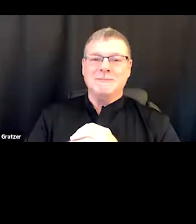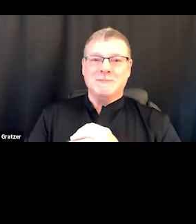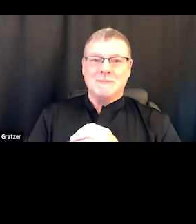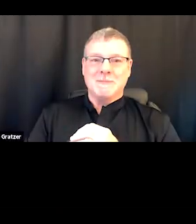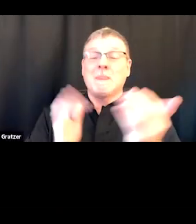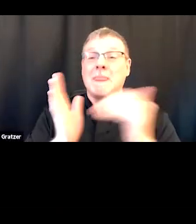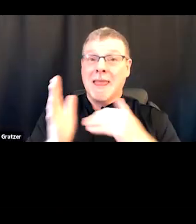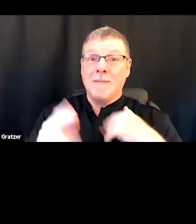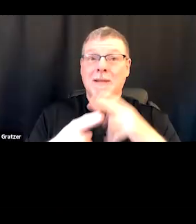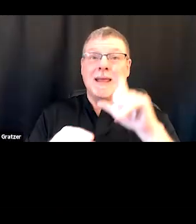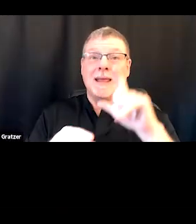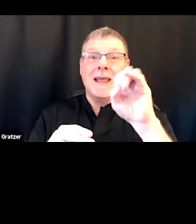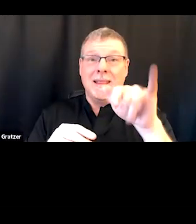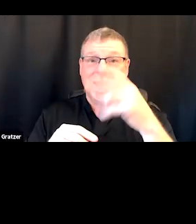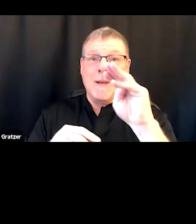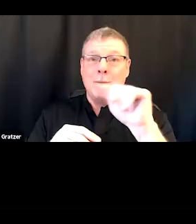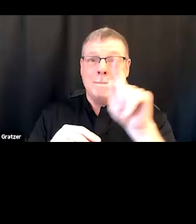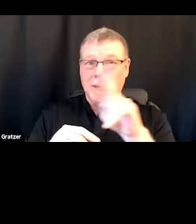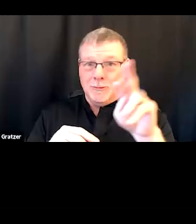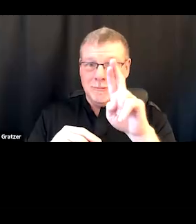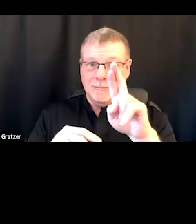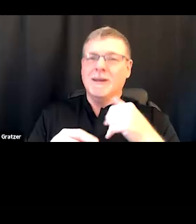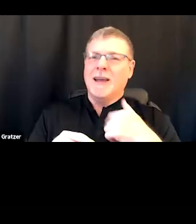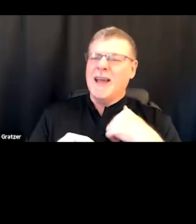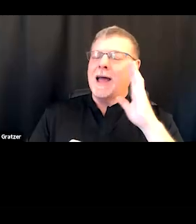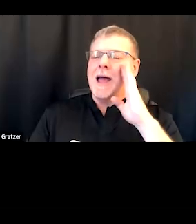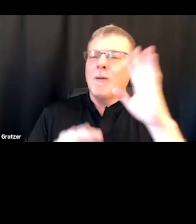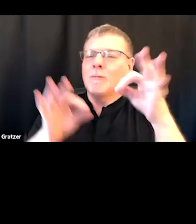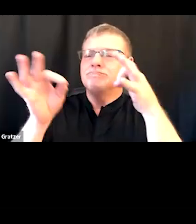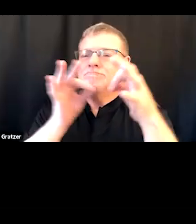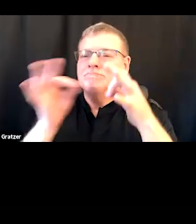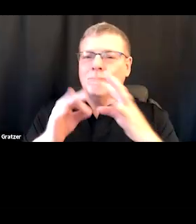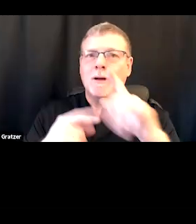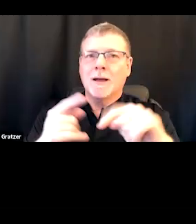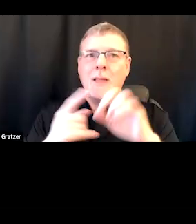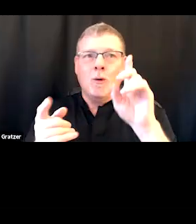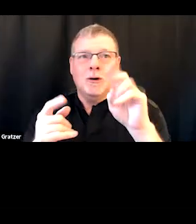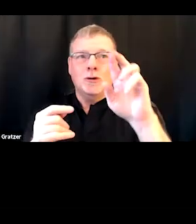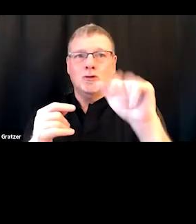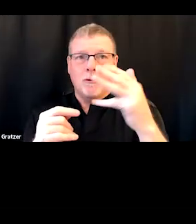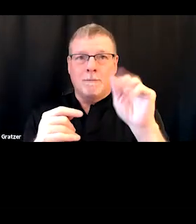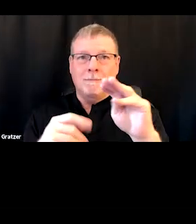Again, my name is Leigh Mazur. I'm gonna talk with you guys about the Durham Community Safety Department.